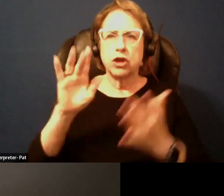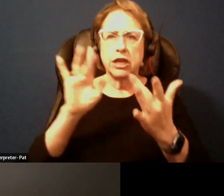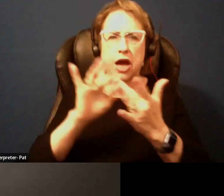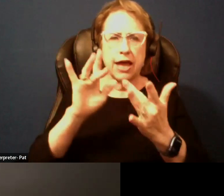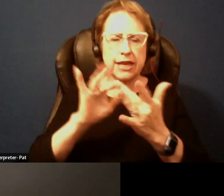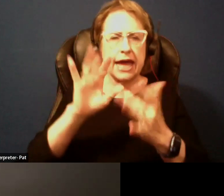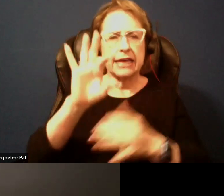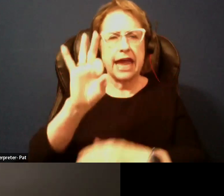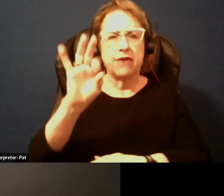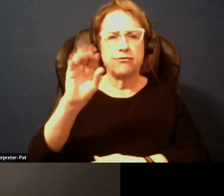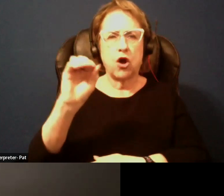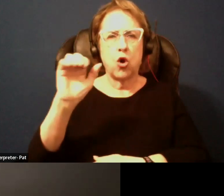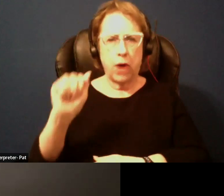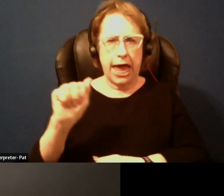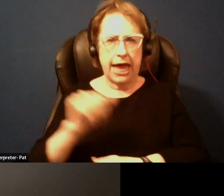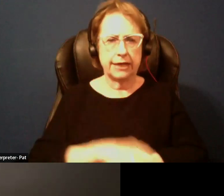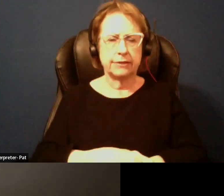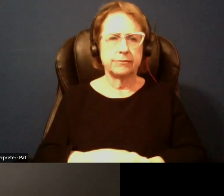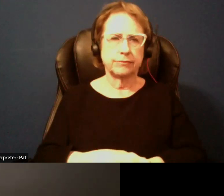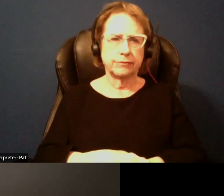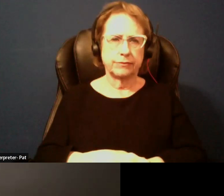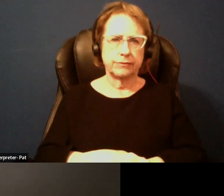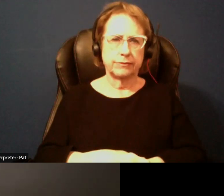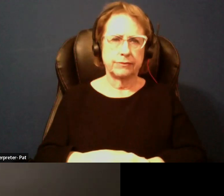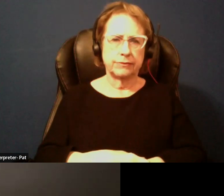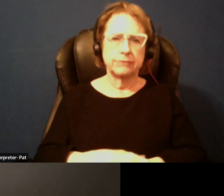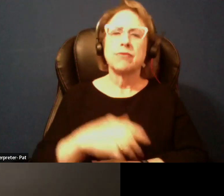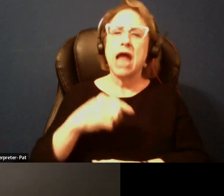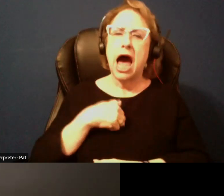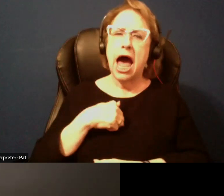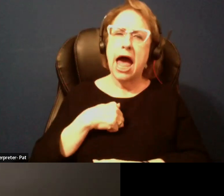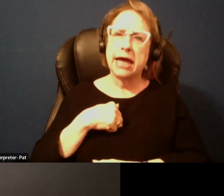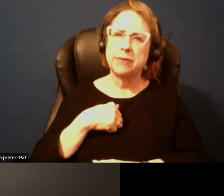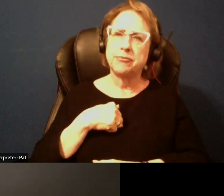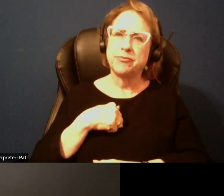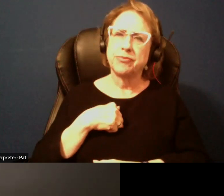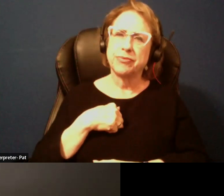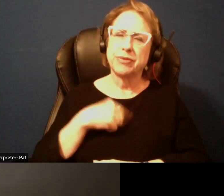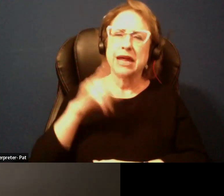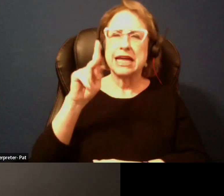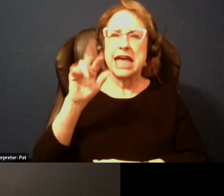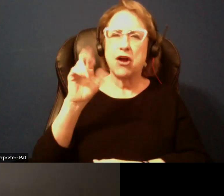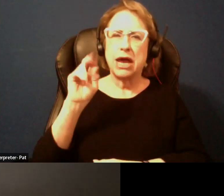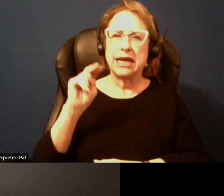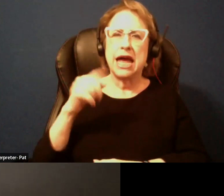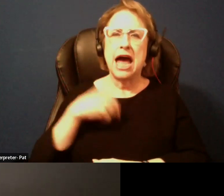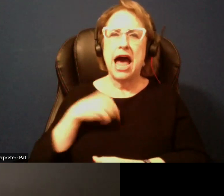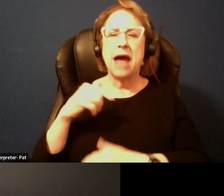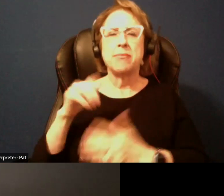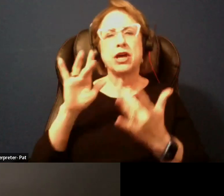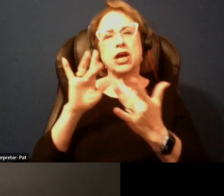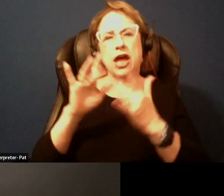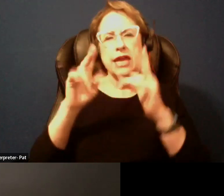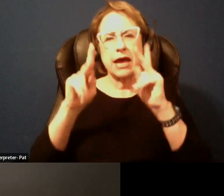to help them. This is Karen. I'm I'm the technical I'm the contact person for all these groups. So